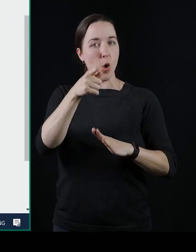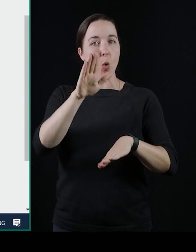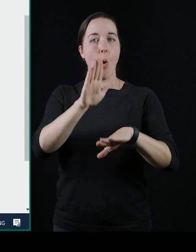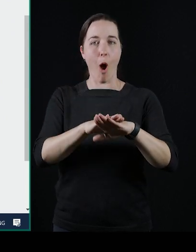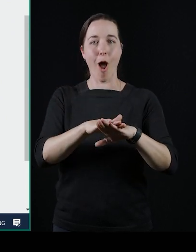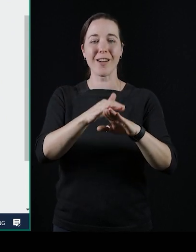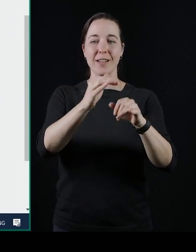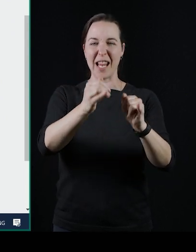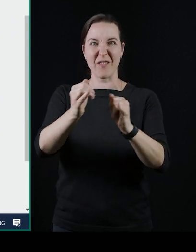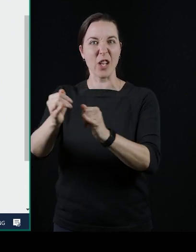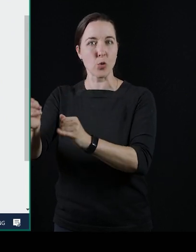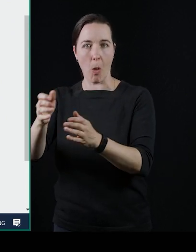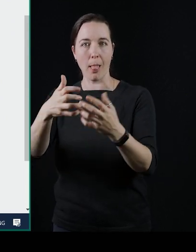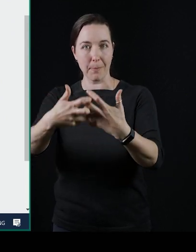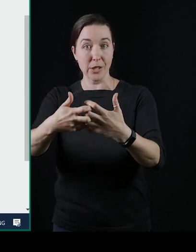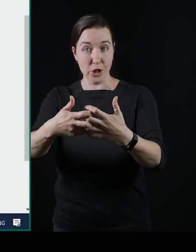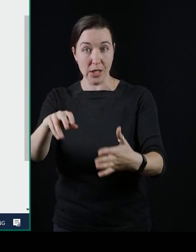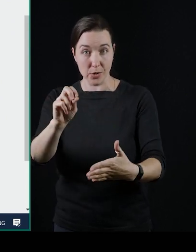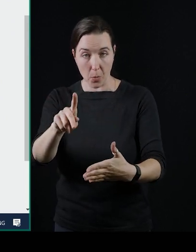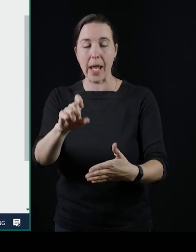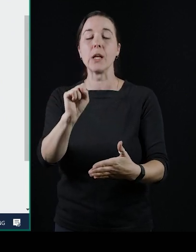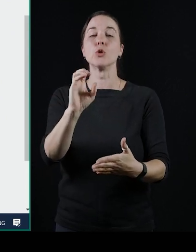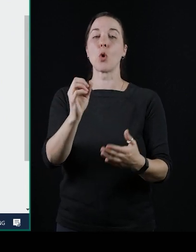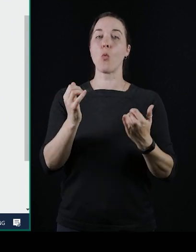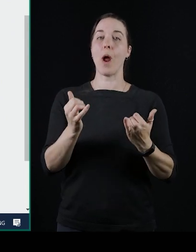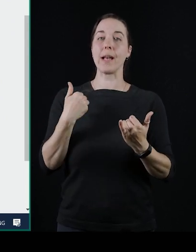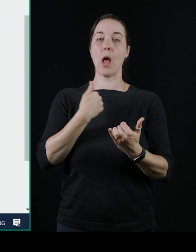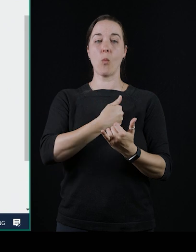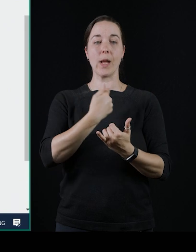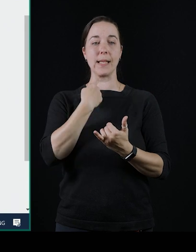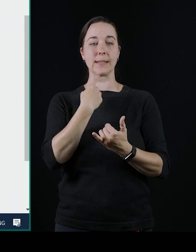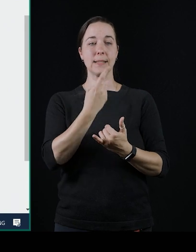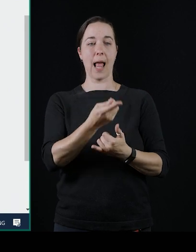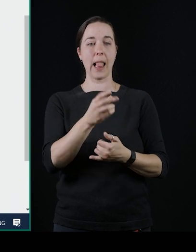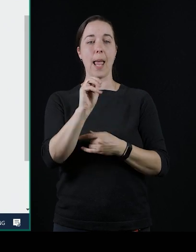on the virtual machines, right? So right now we, we say to MPS